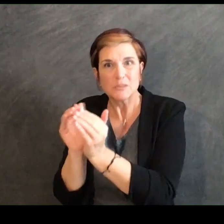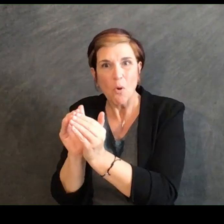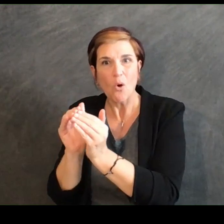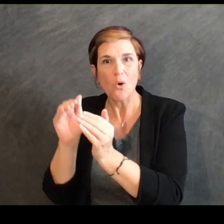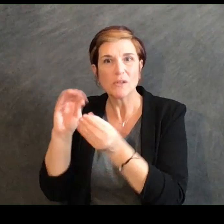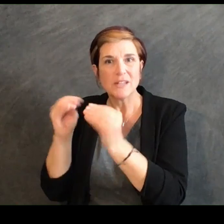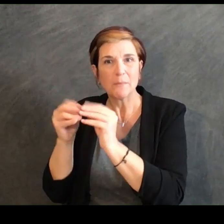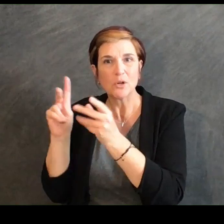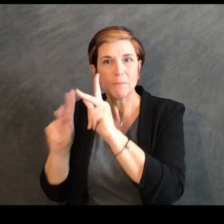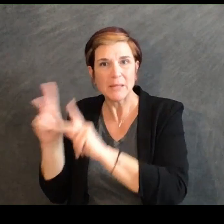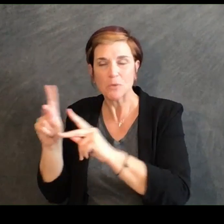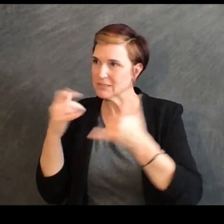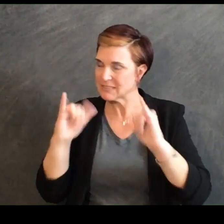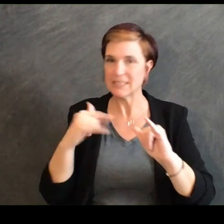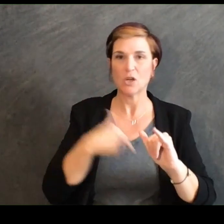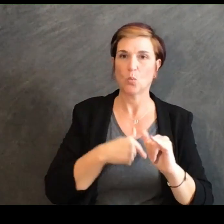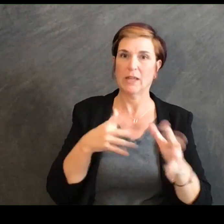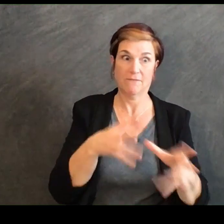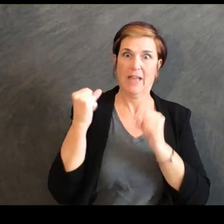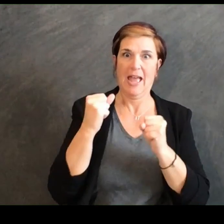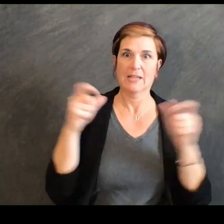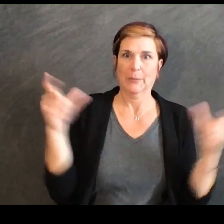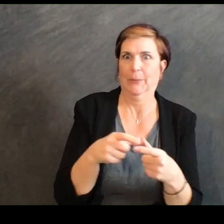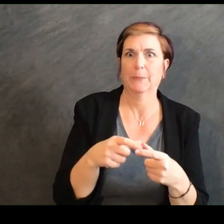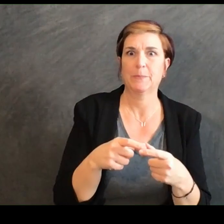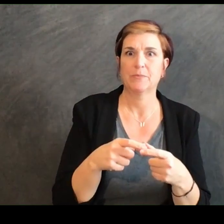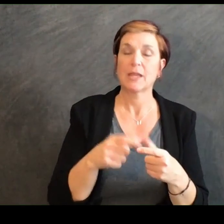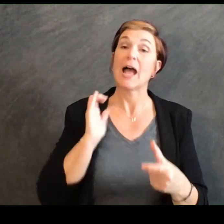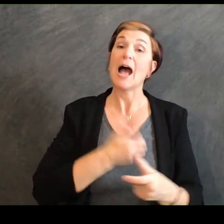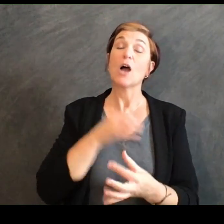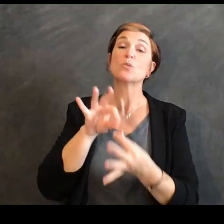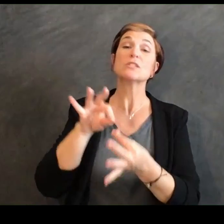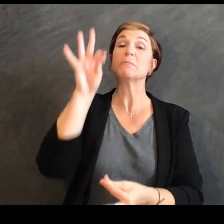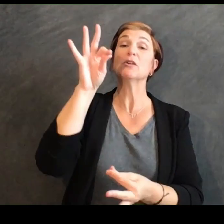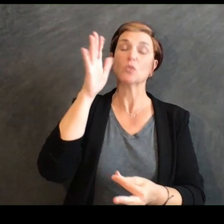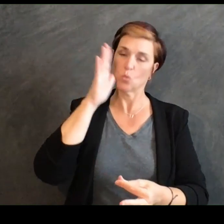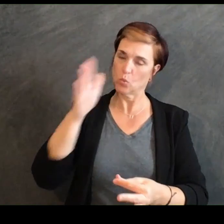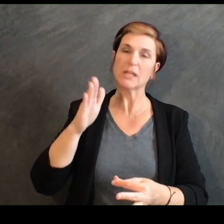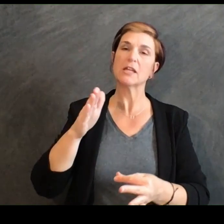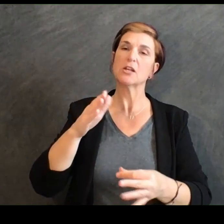our nation is unbreakable we will defeat this threat when America's tested